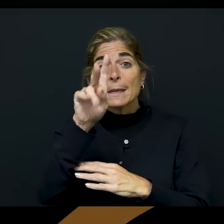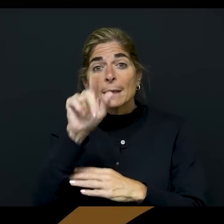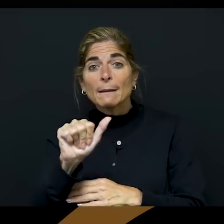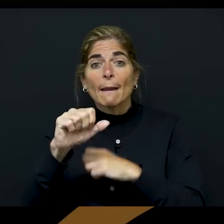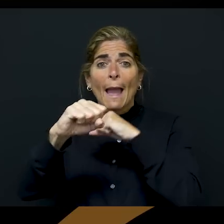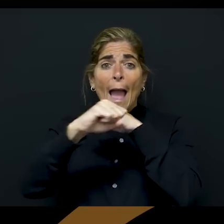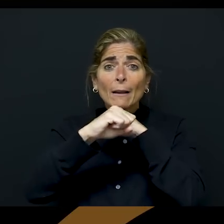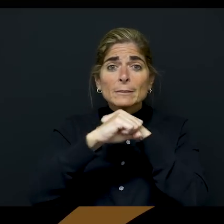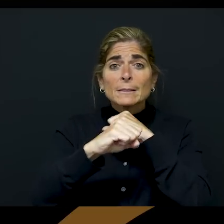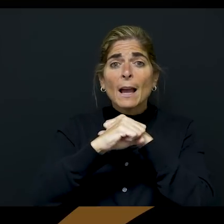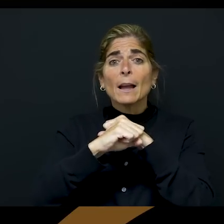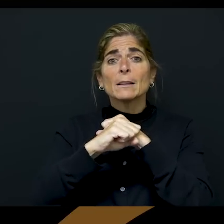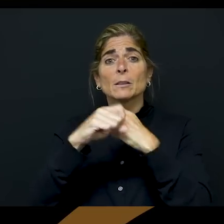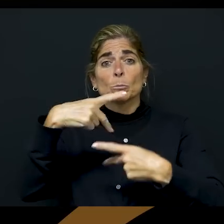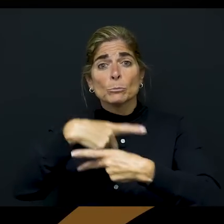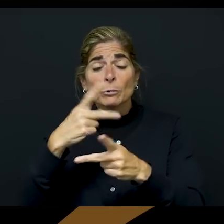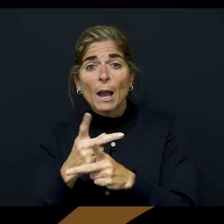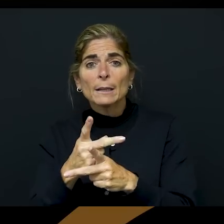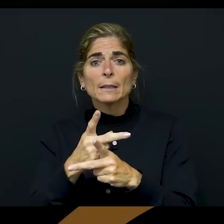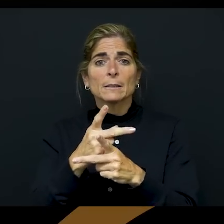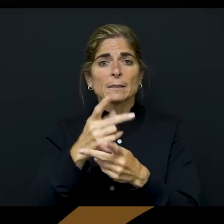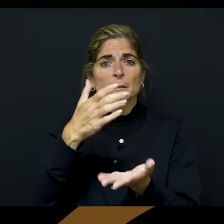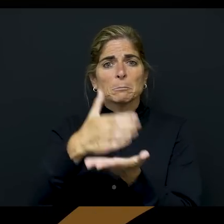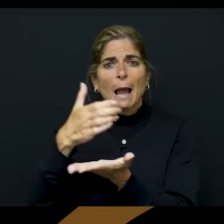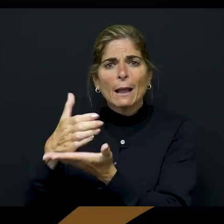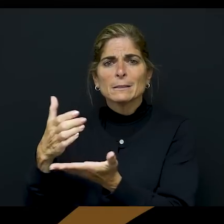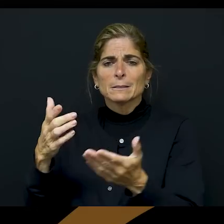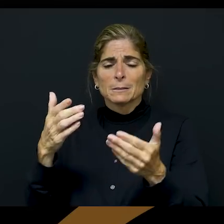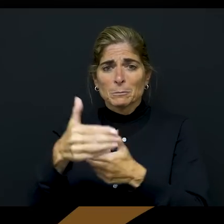from greater accessibility in our offices, in our media advertising,